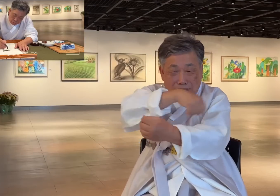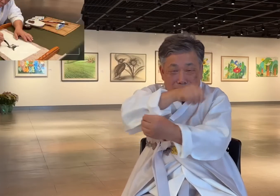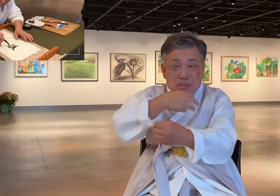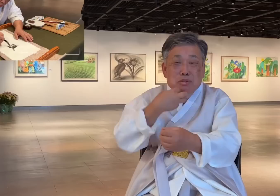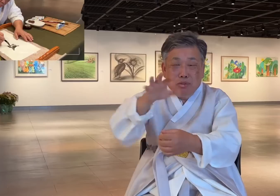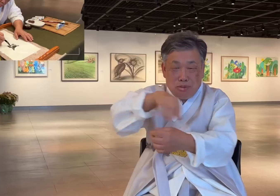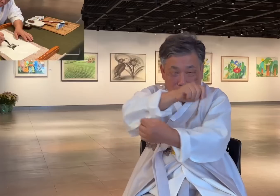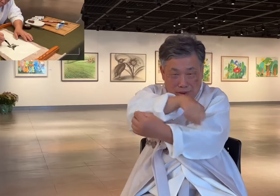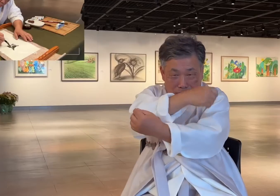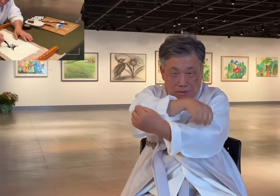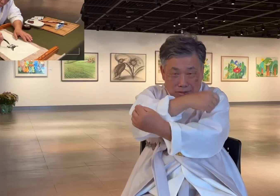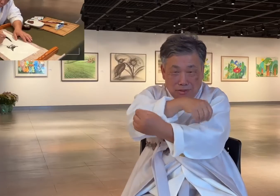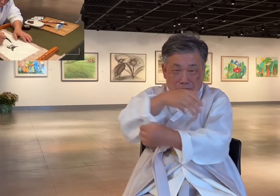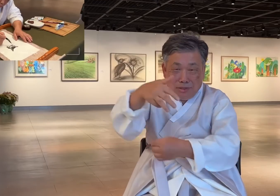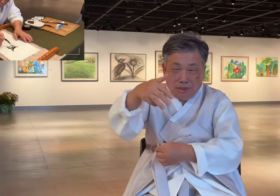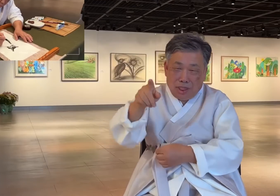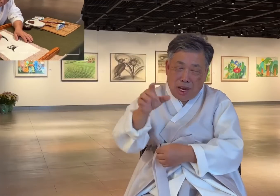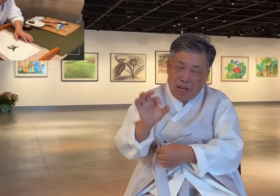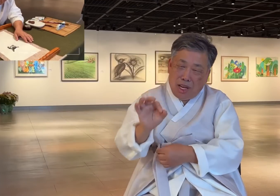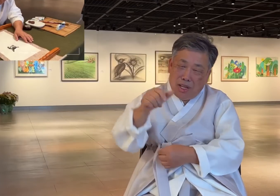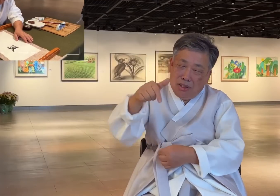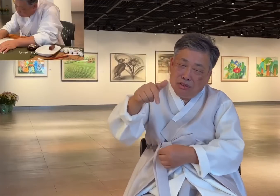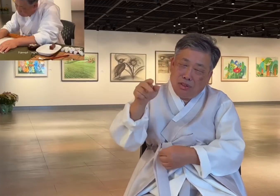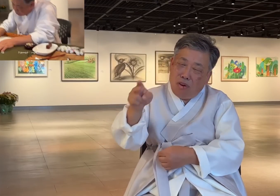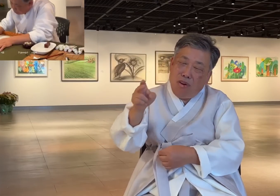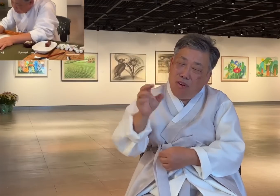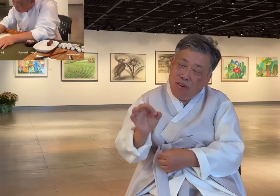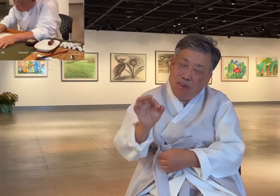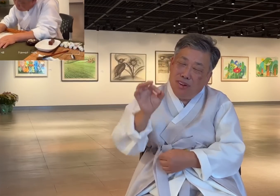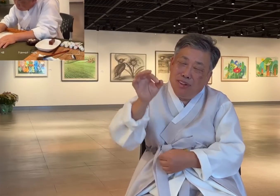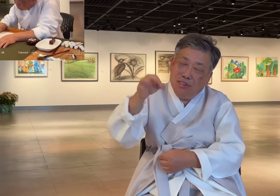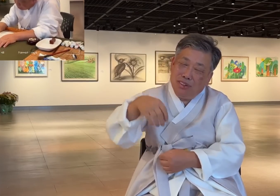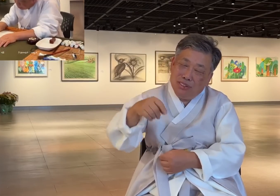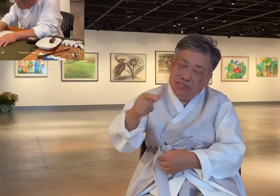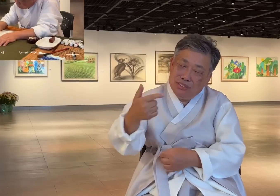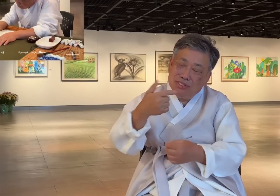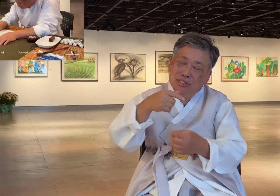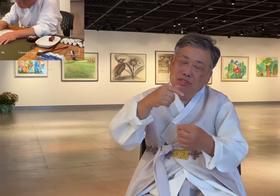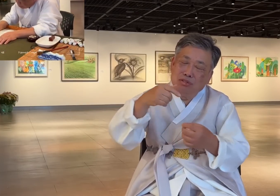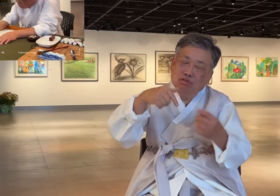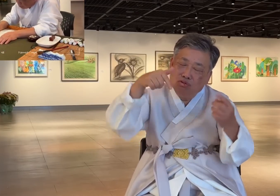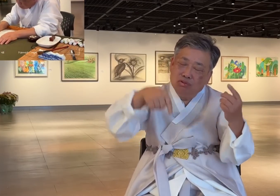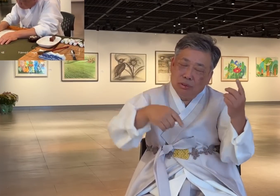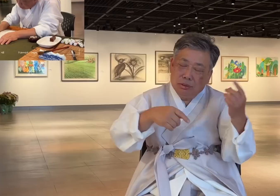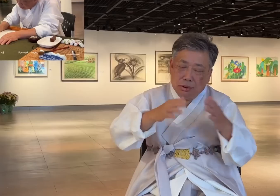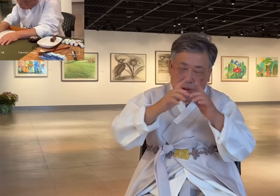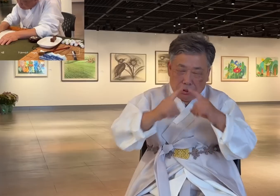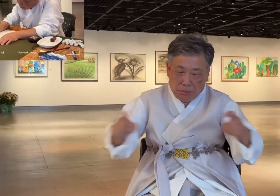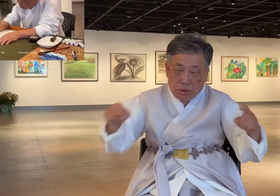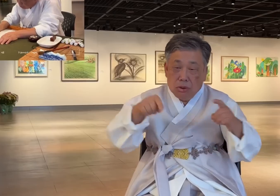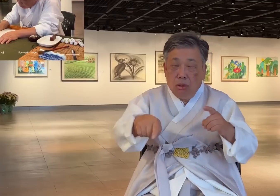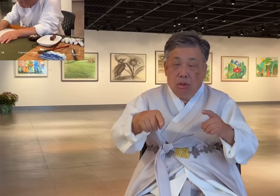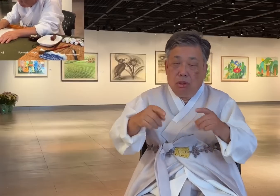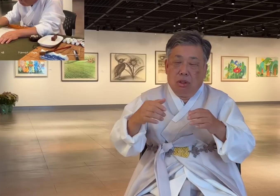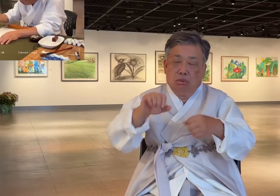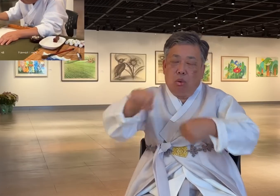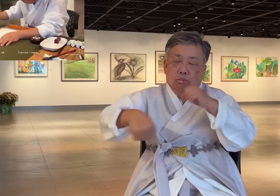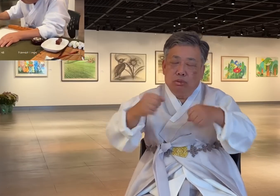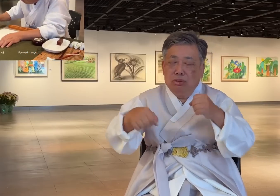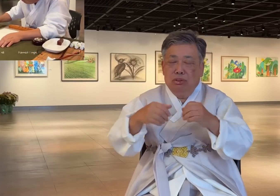I went to Changdeokgung Palace and took pictures of animals and